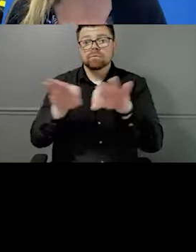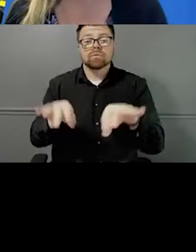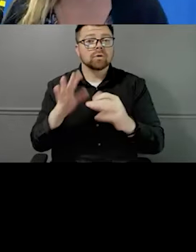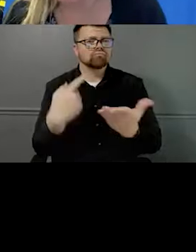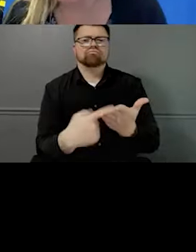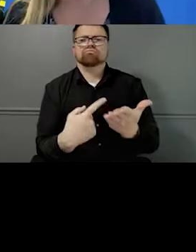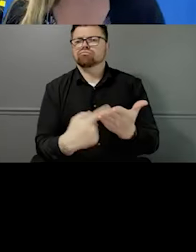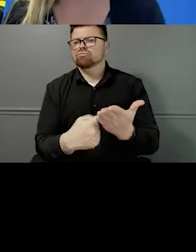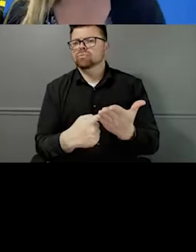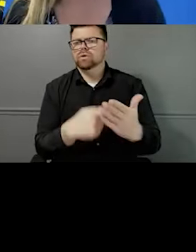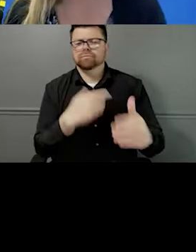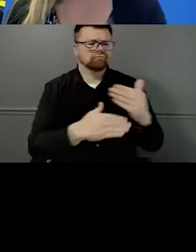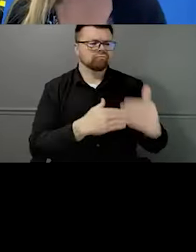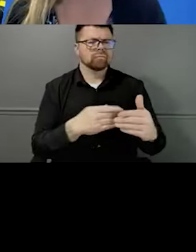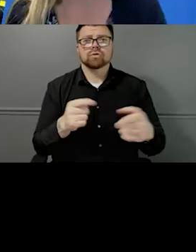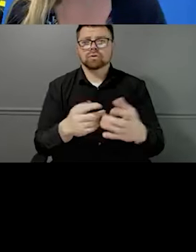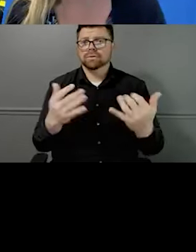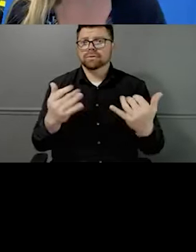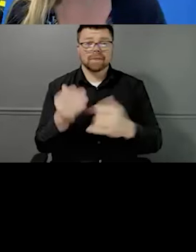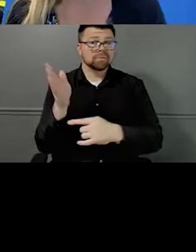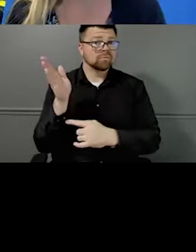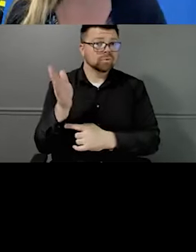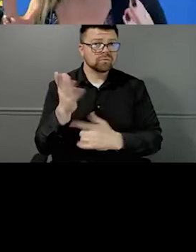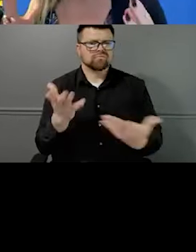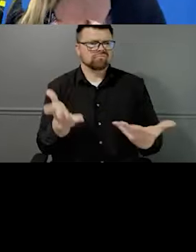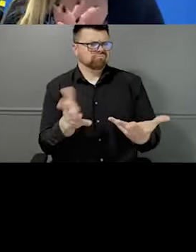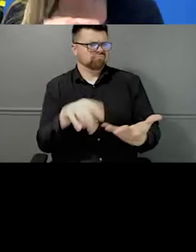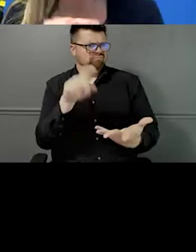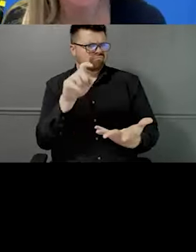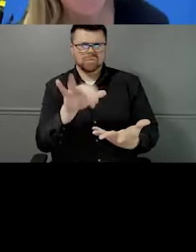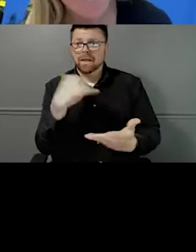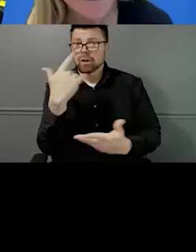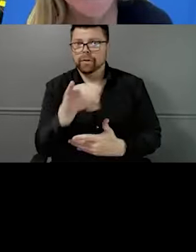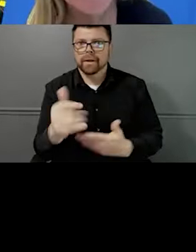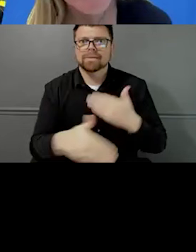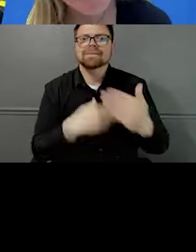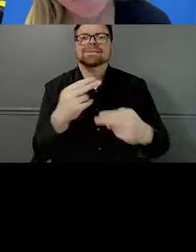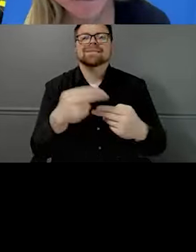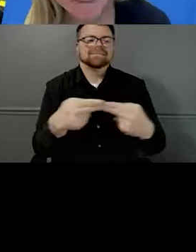during this presentation of what that might look like. Next slide, please.